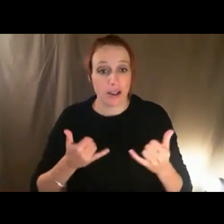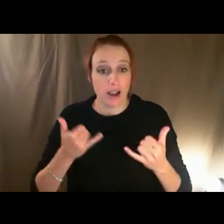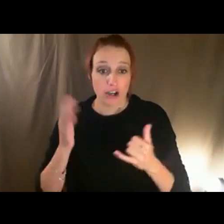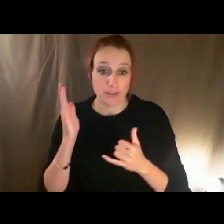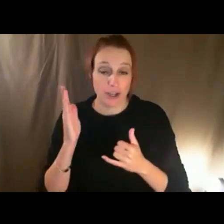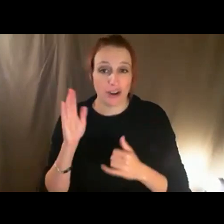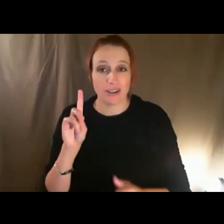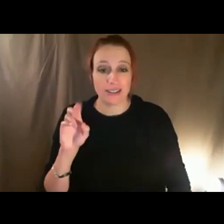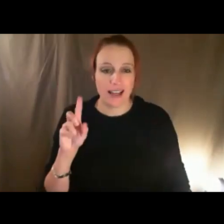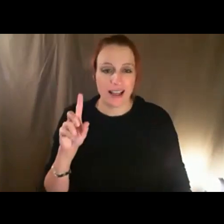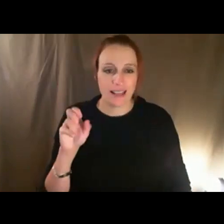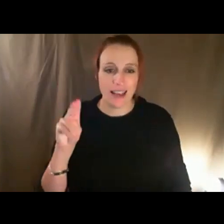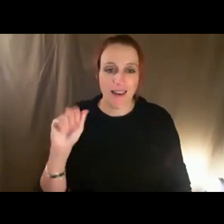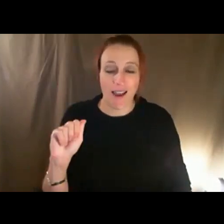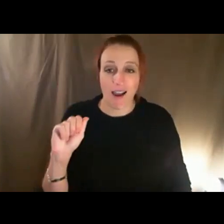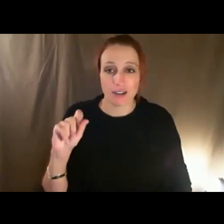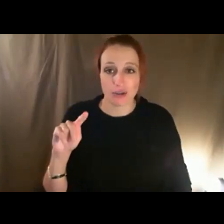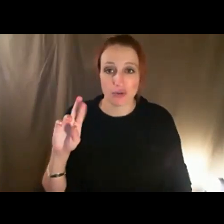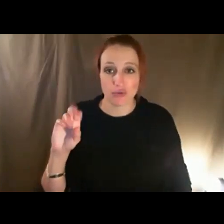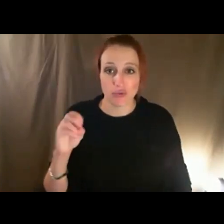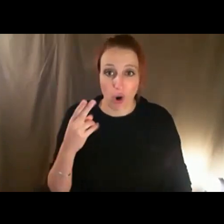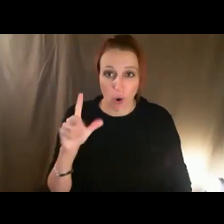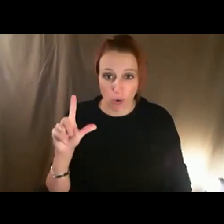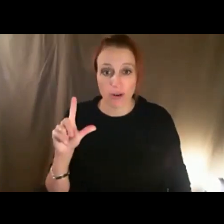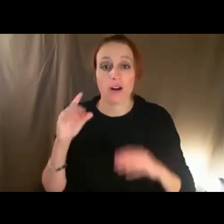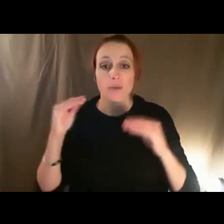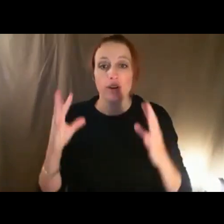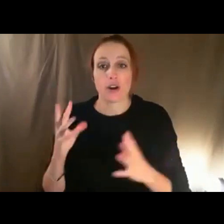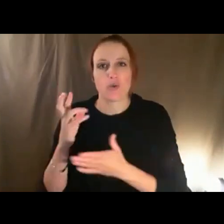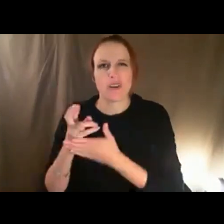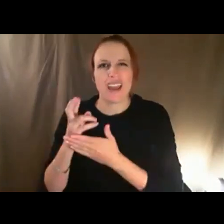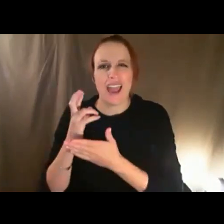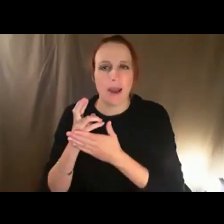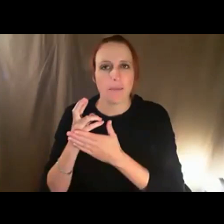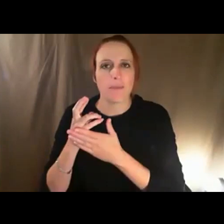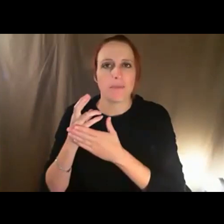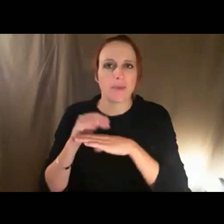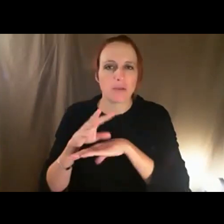She is a professor with a rehabilitation and counseling program at the University of Wisconsin-Stout.